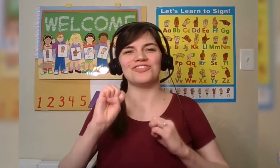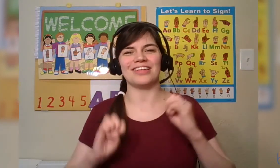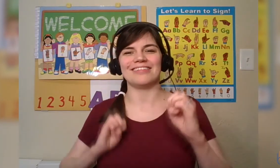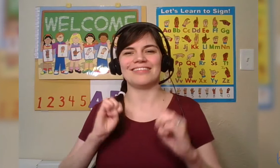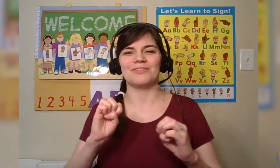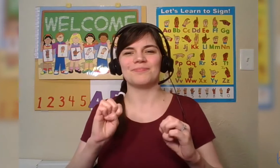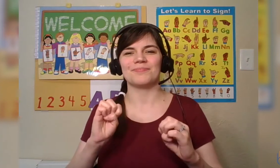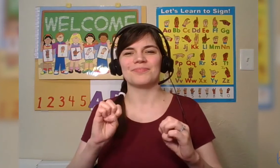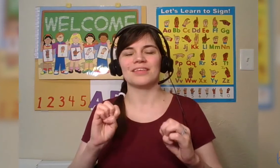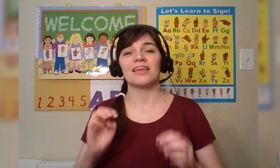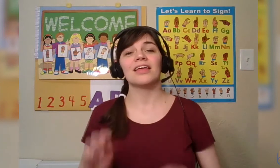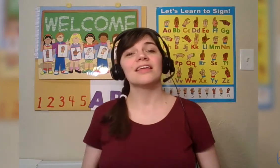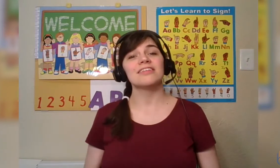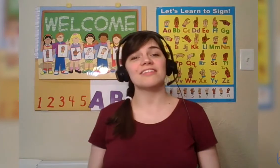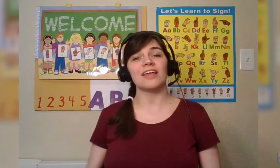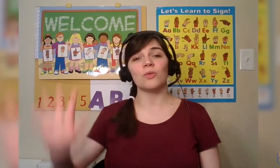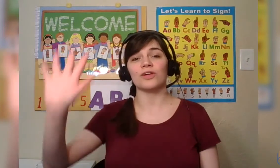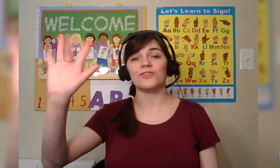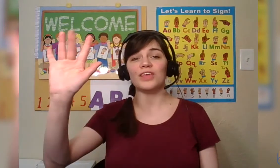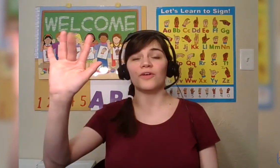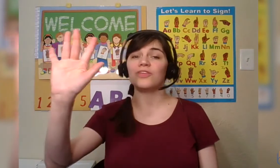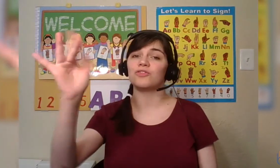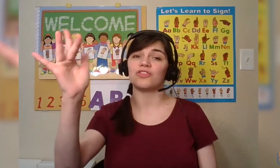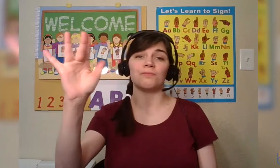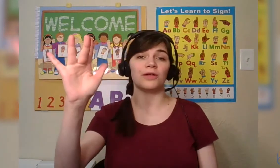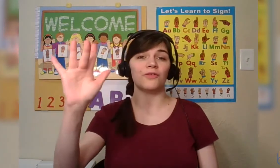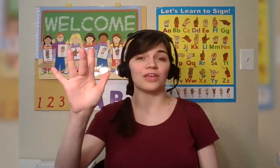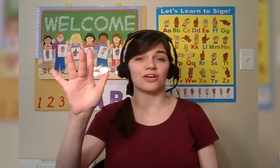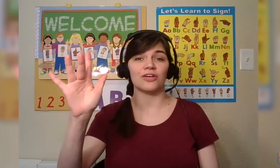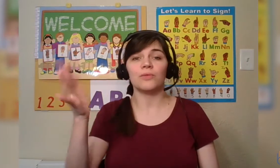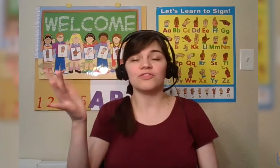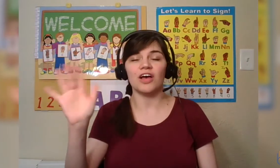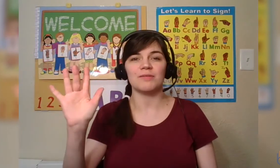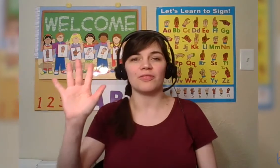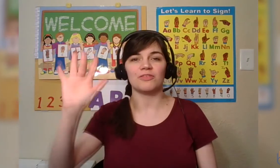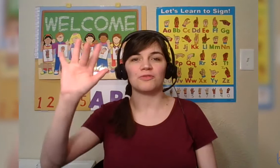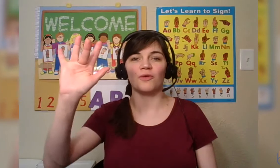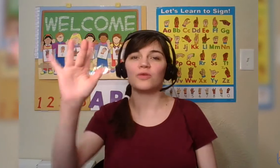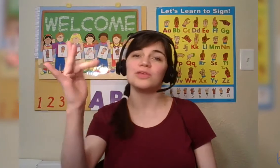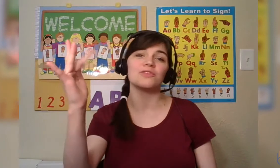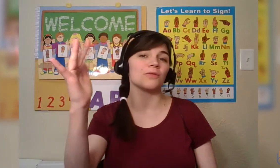To sign the word, "feel," use your middle finger - we've talked about this before, we use our